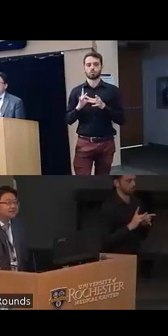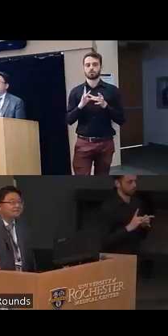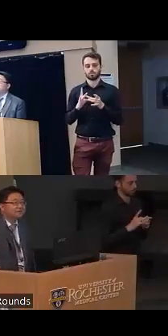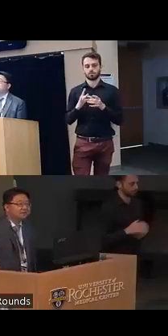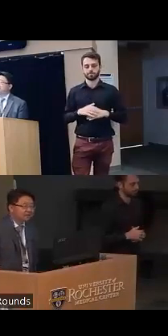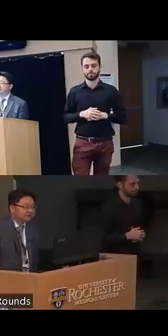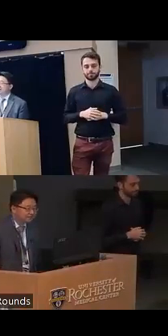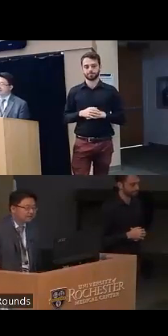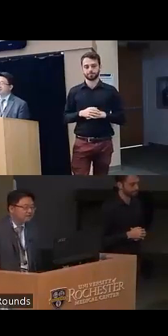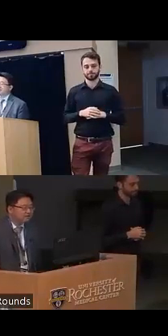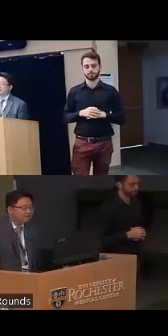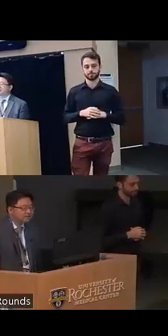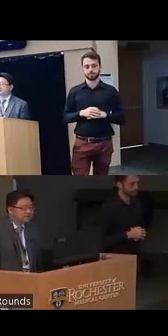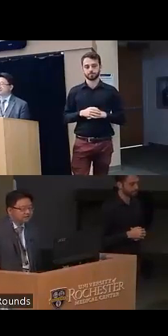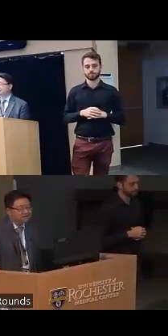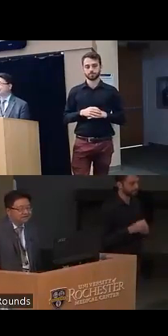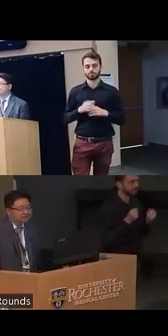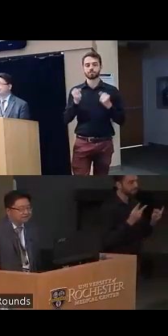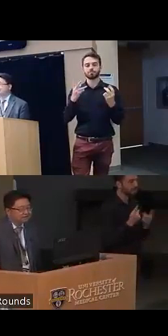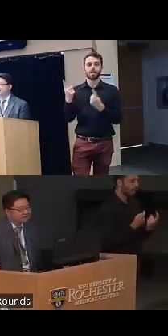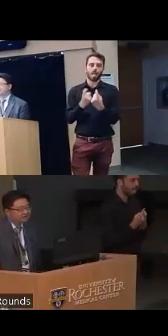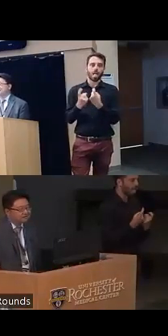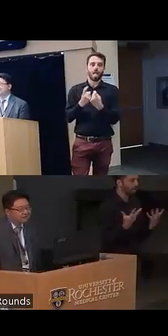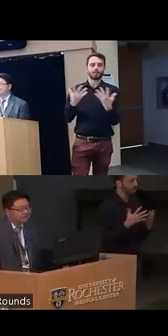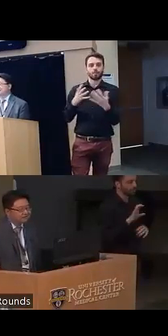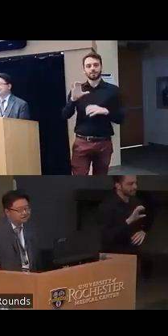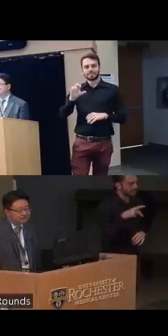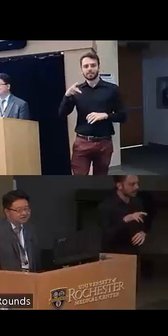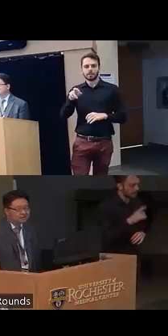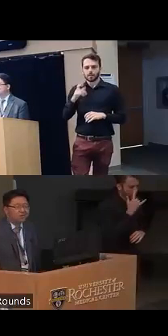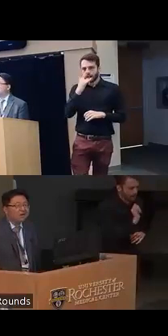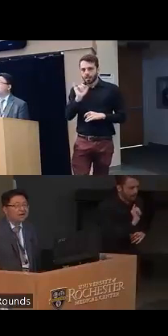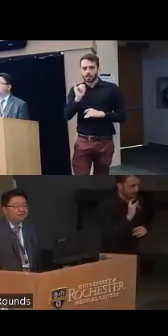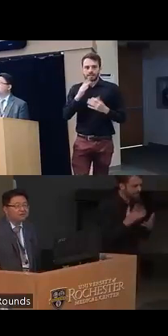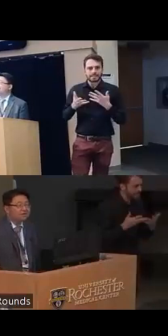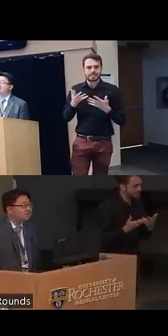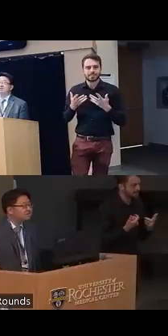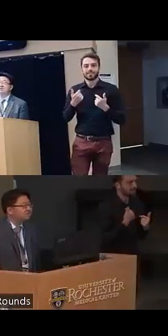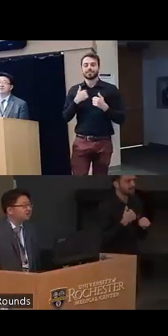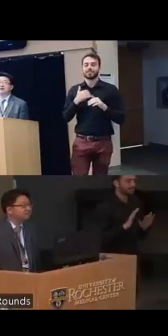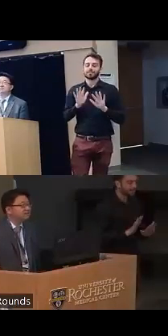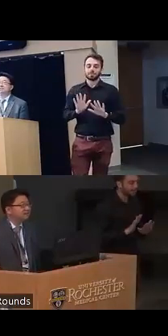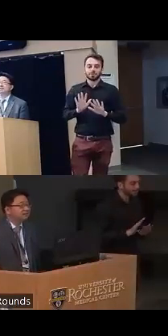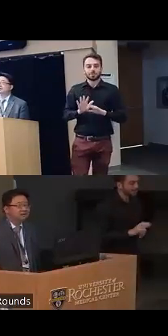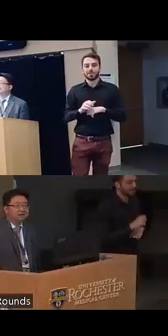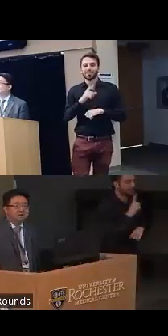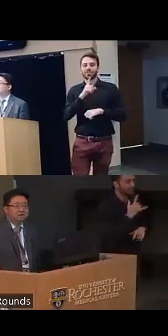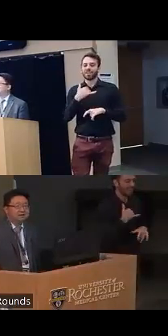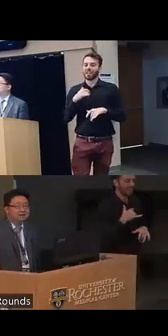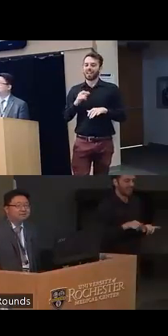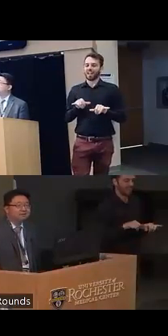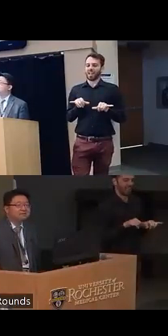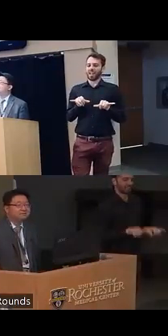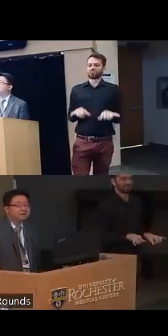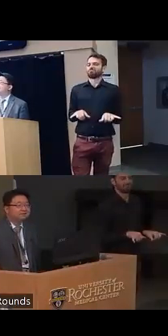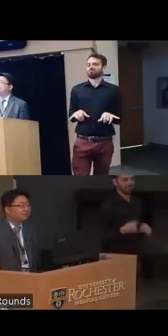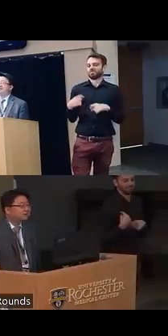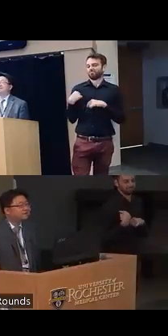CPAP everybody's curious you know there isn't a whole lot of change in CPAP over the summer we